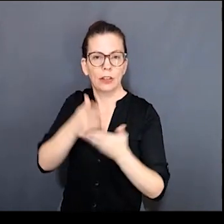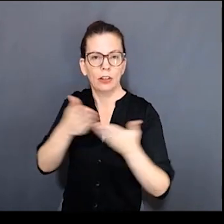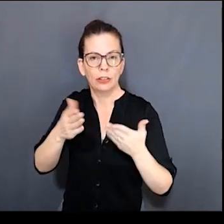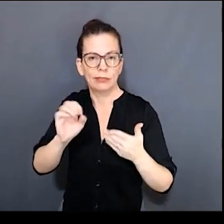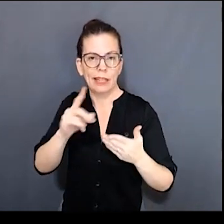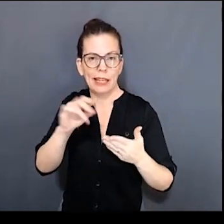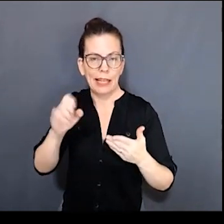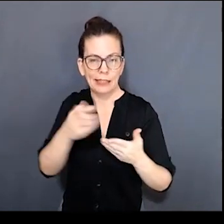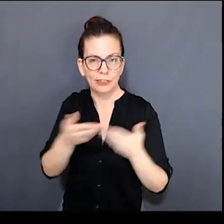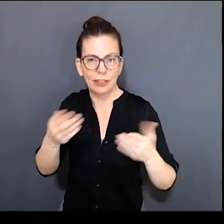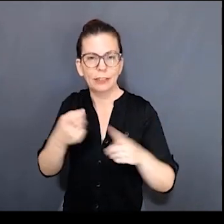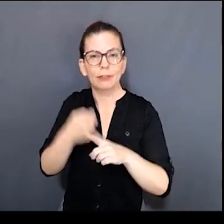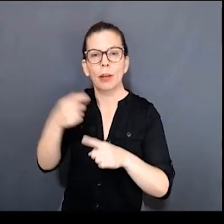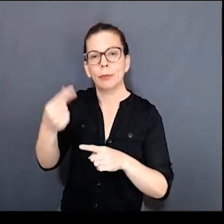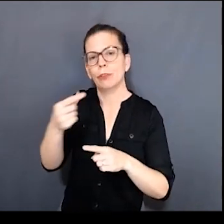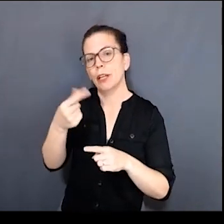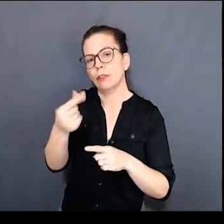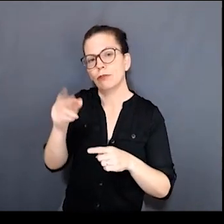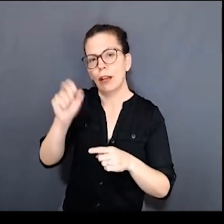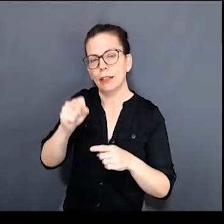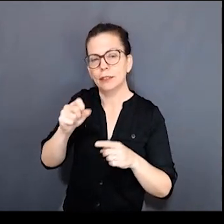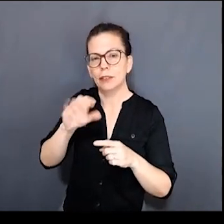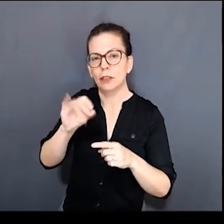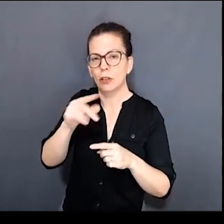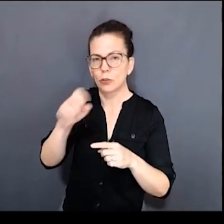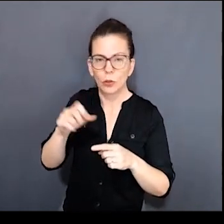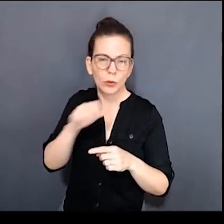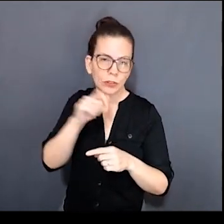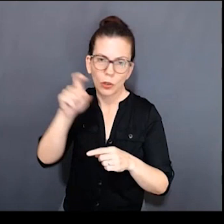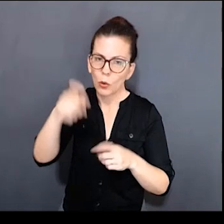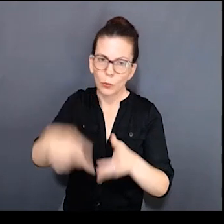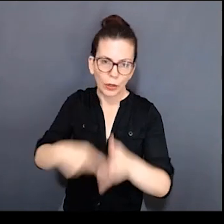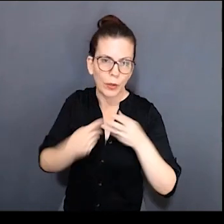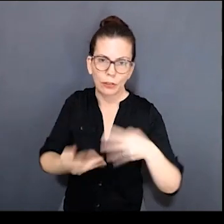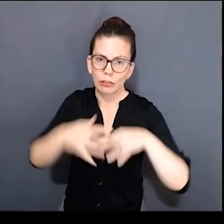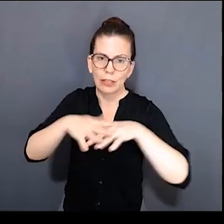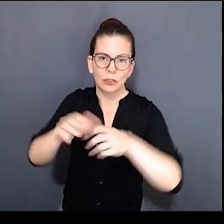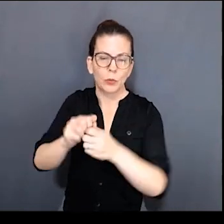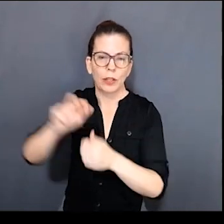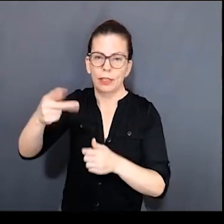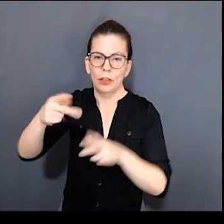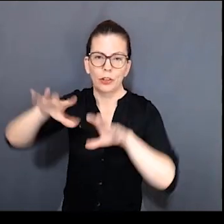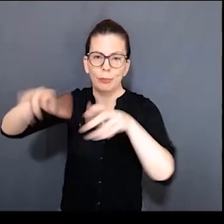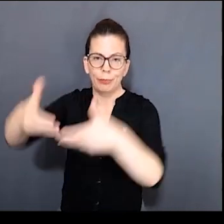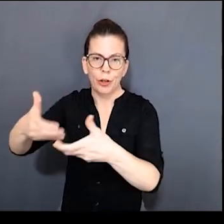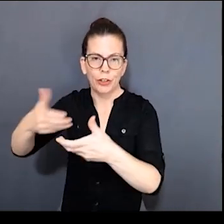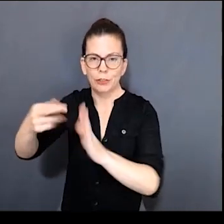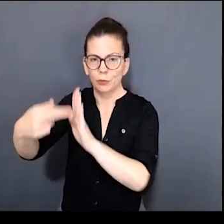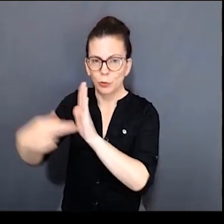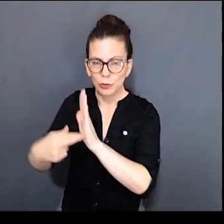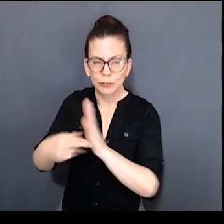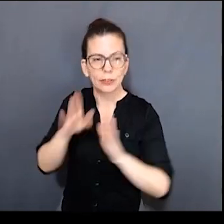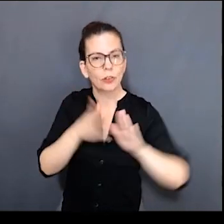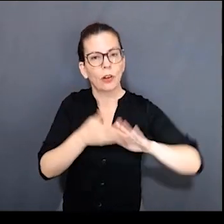right from the Greengrass console. So you no longer integrates required integrations with third party tools and your operational policies